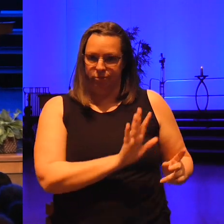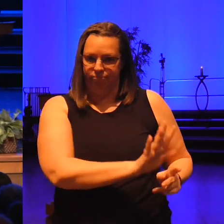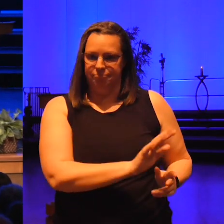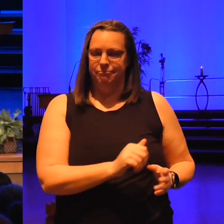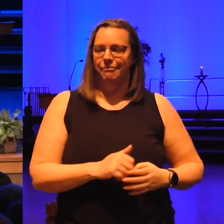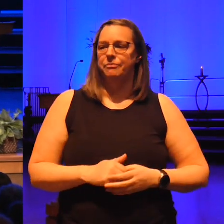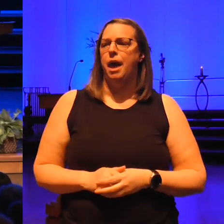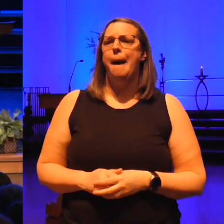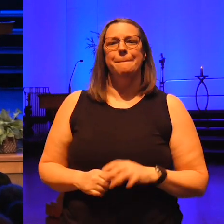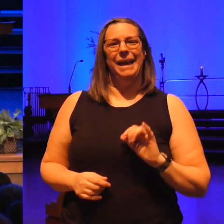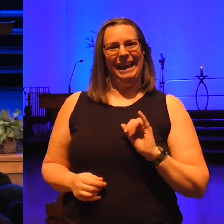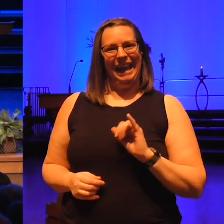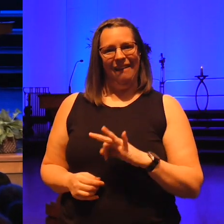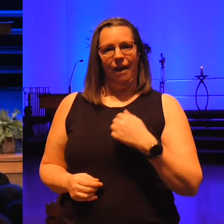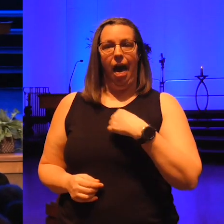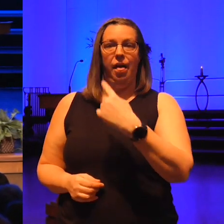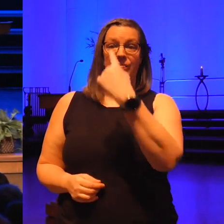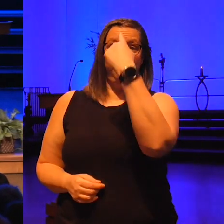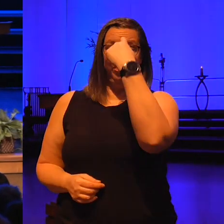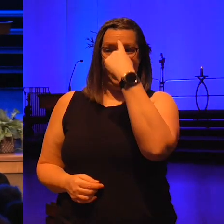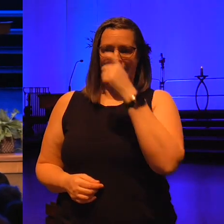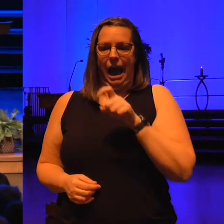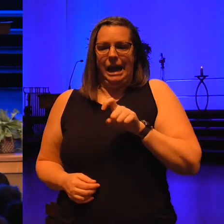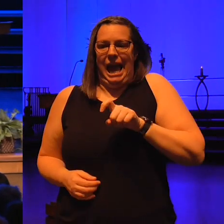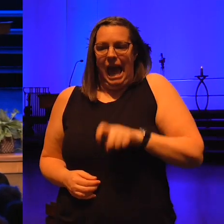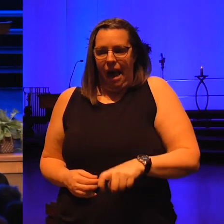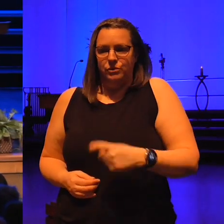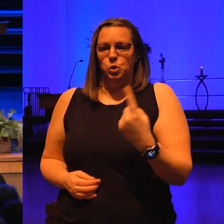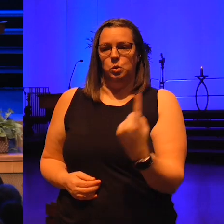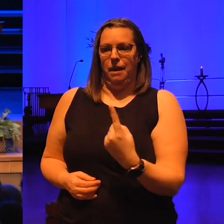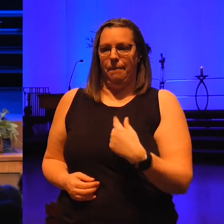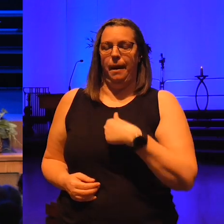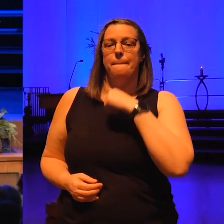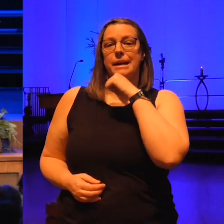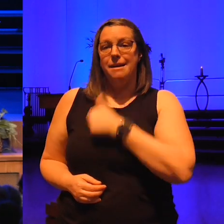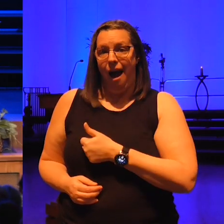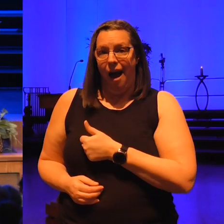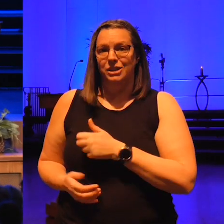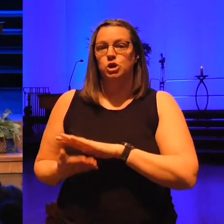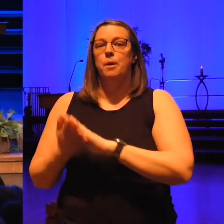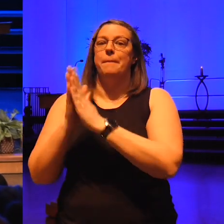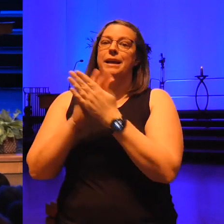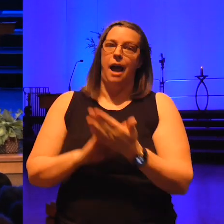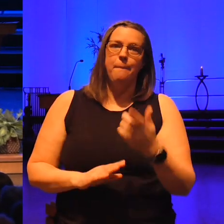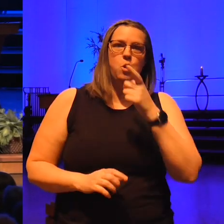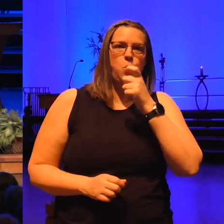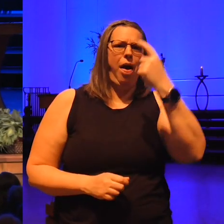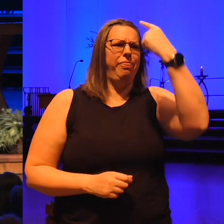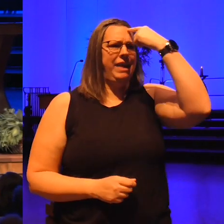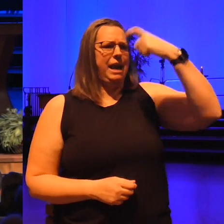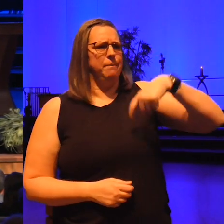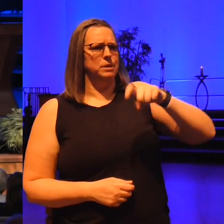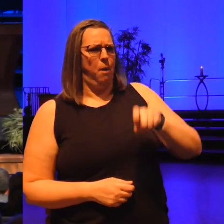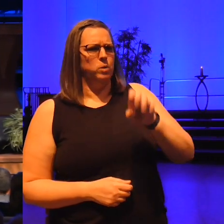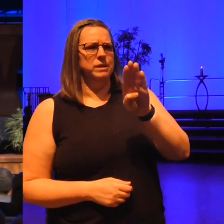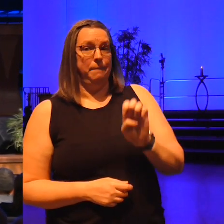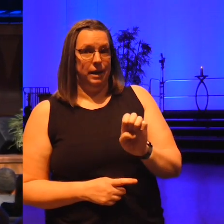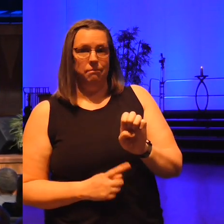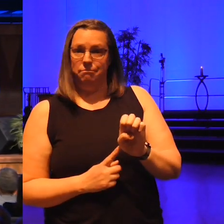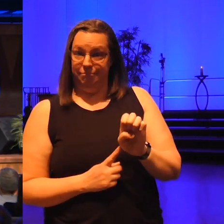think I have to be someone I'm not to somehow become who I think I'm supposed to be forget